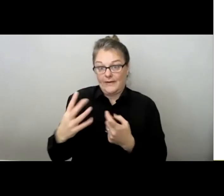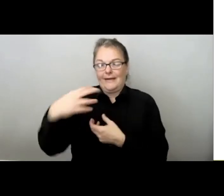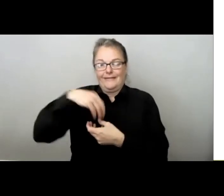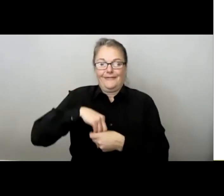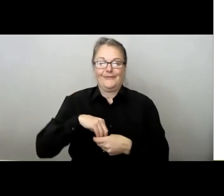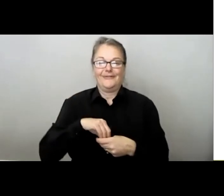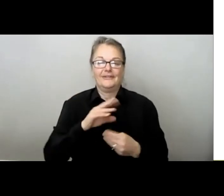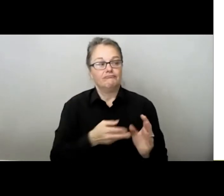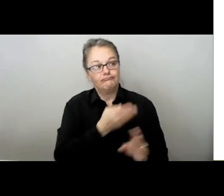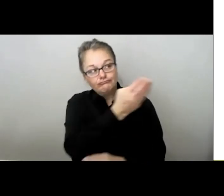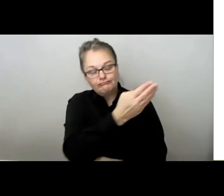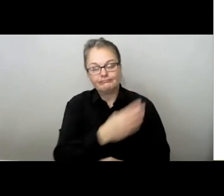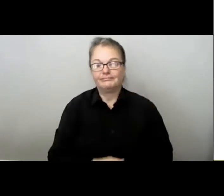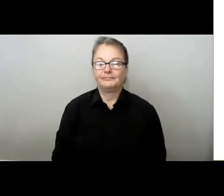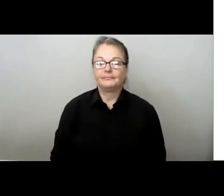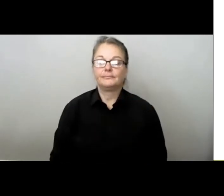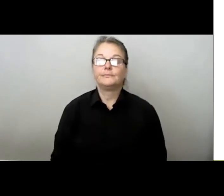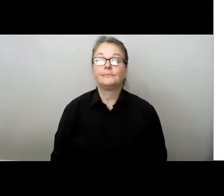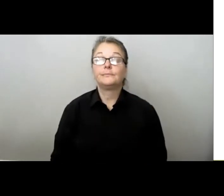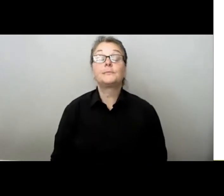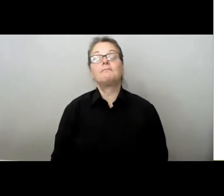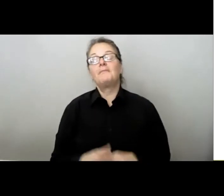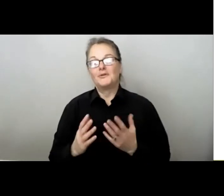SO, ABOUT THIS PROJECT, ABOUT “DO THE RIGHTS THING”.